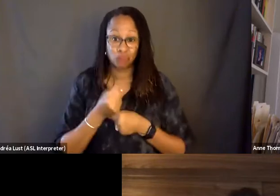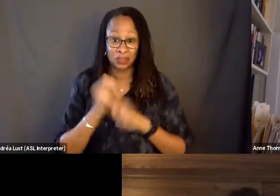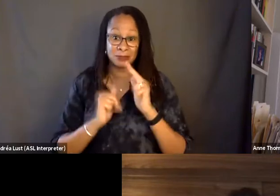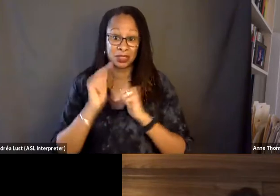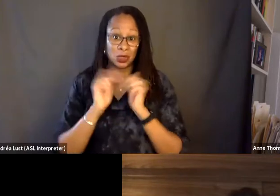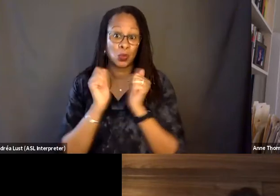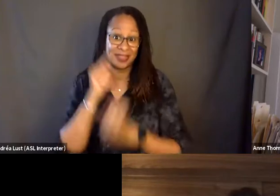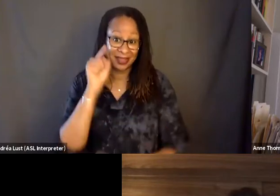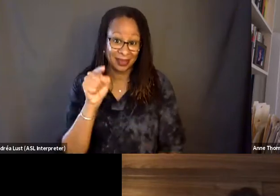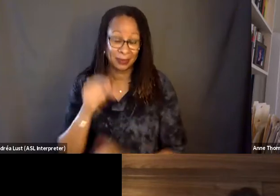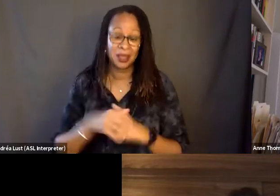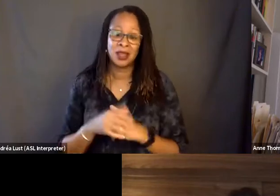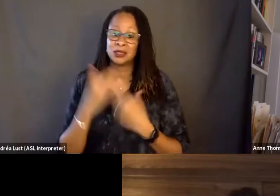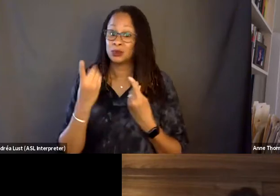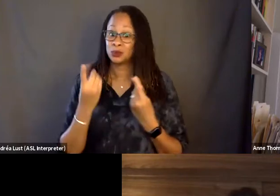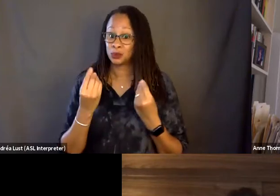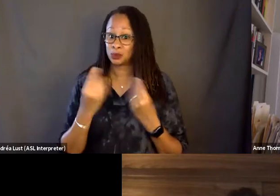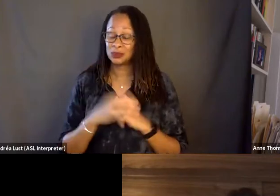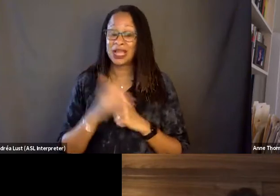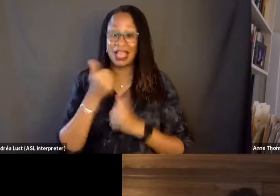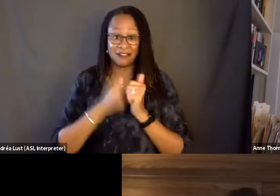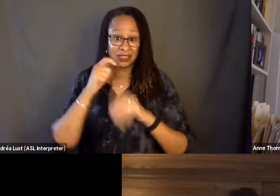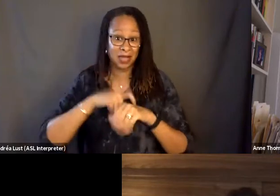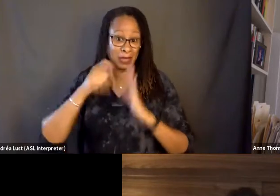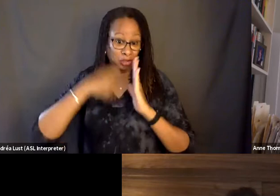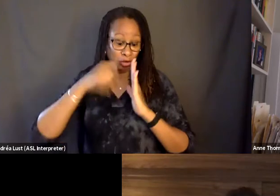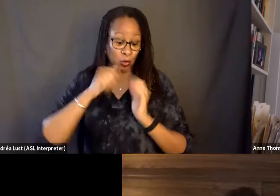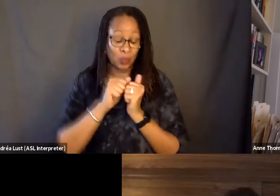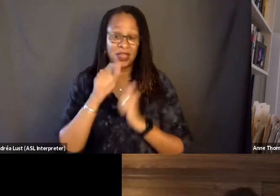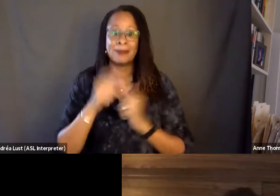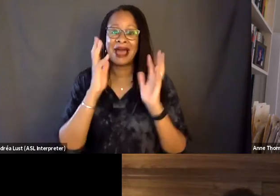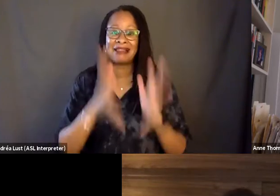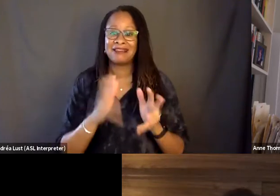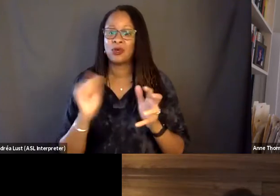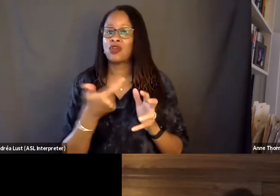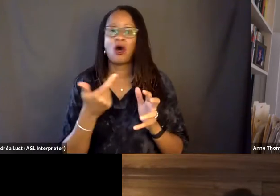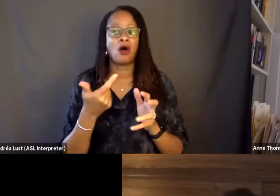And what we would do is, every time I'd shoot with him, I'd leave him with all the camera cards.